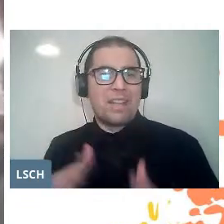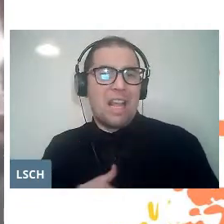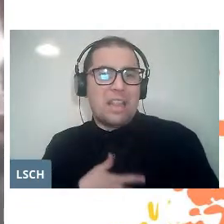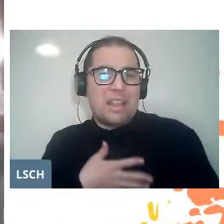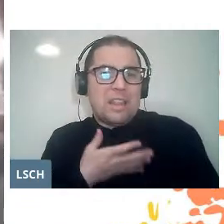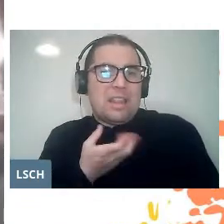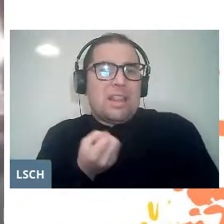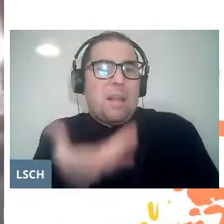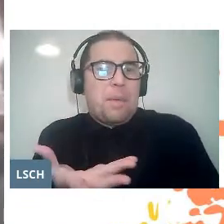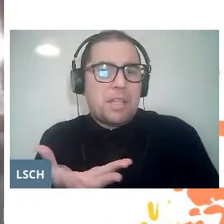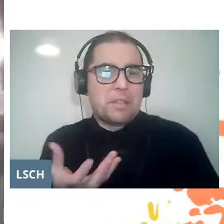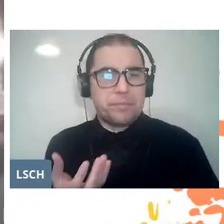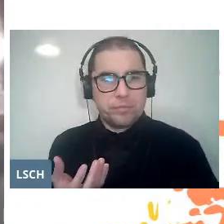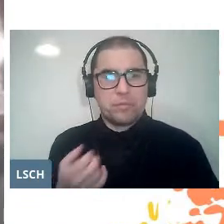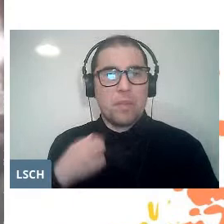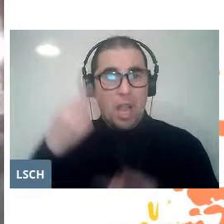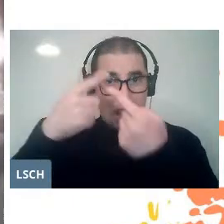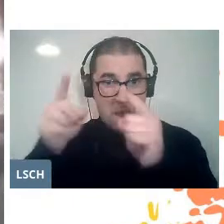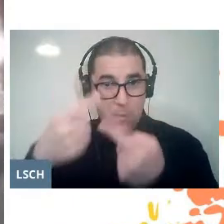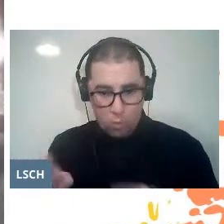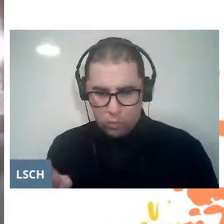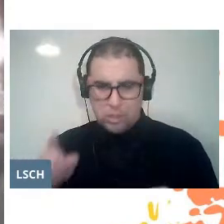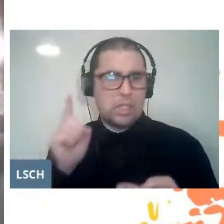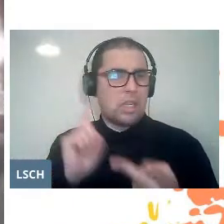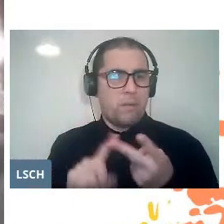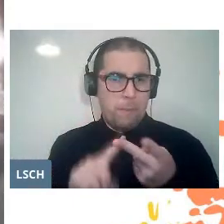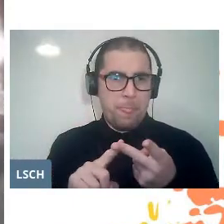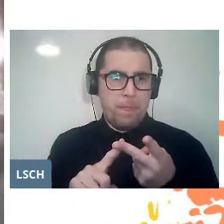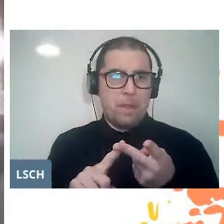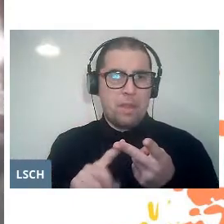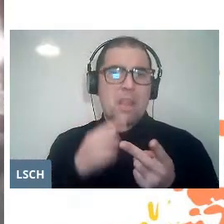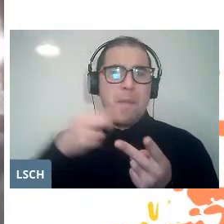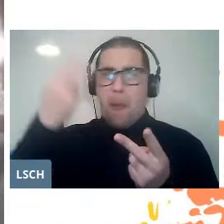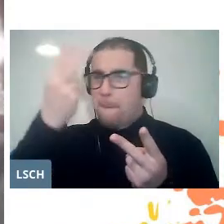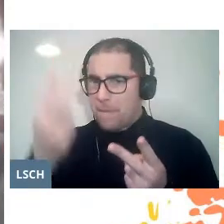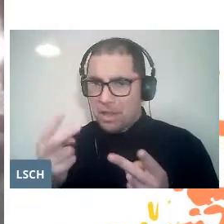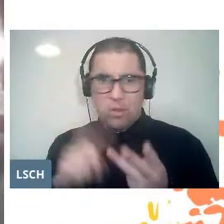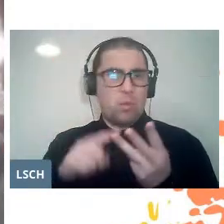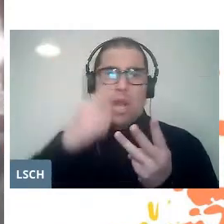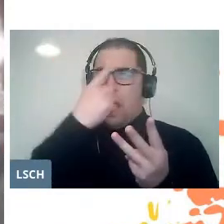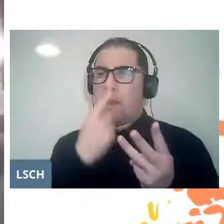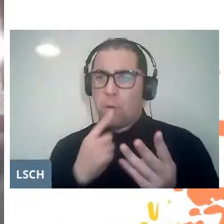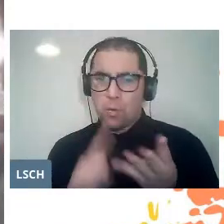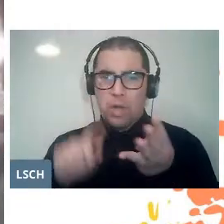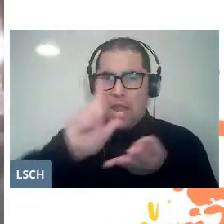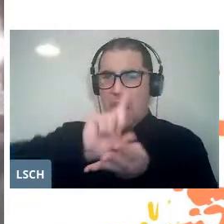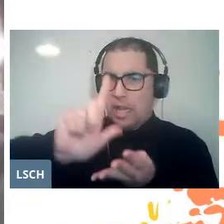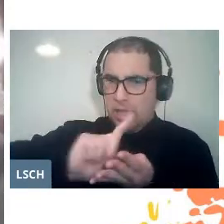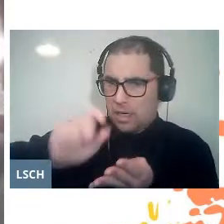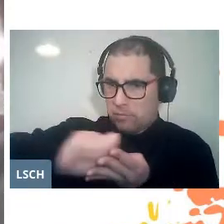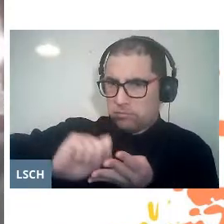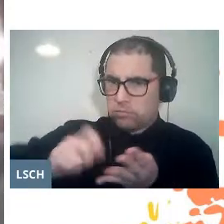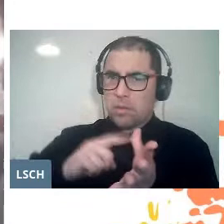not only in music but also certainly in painting, sculpture, literature and the arts in general.